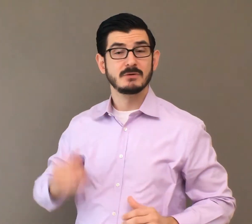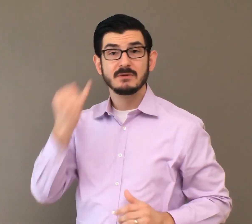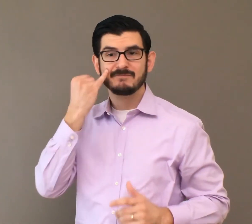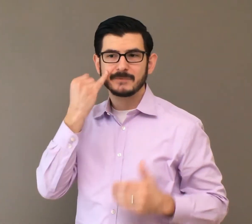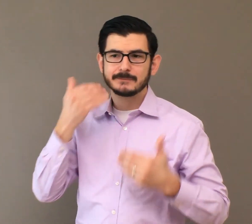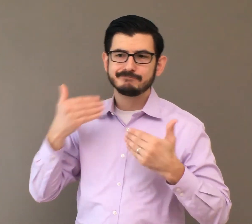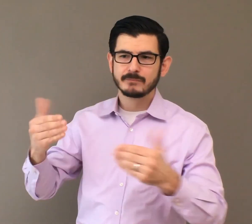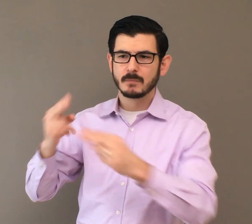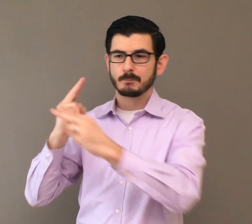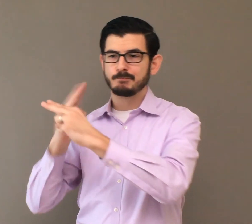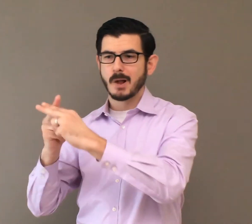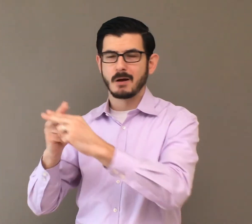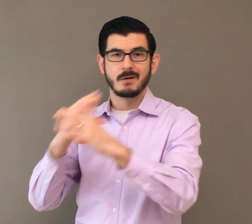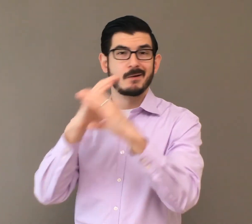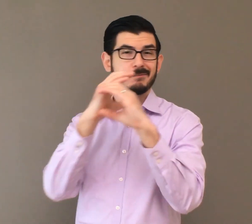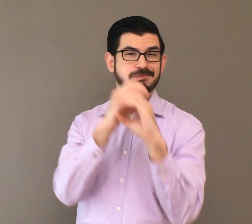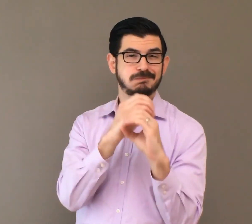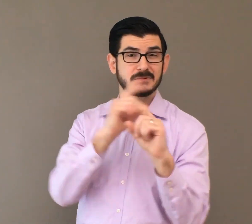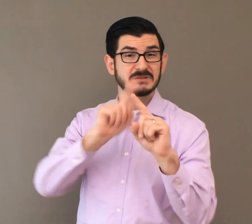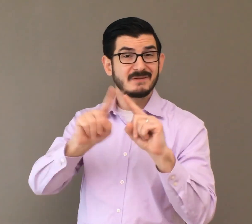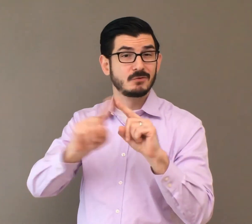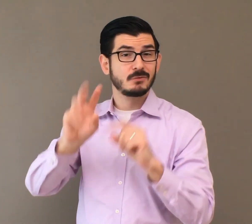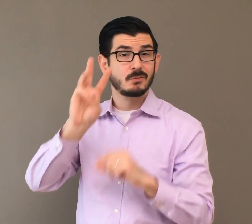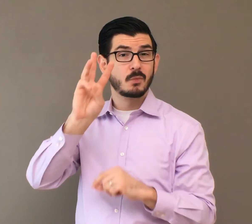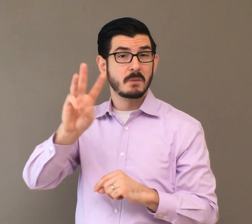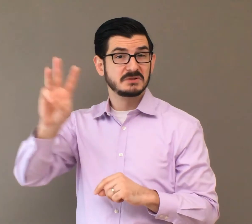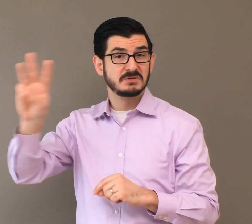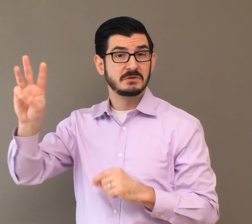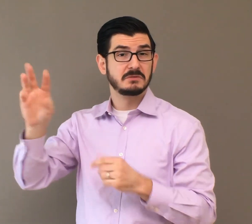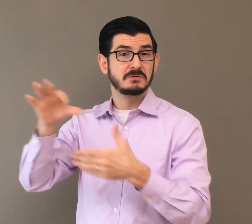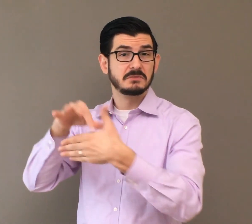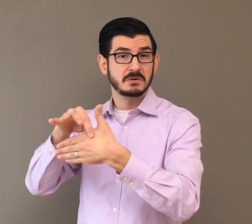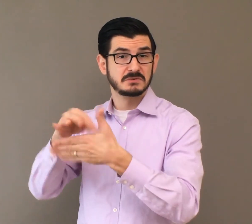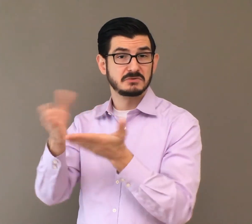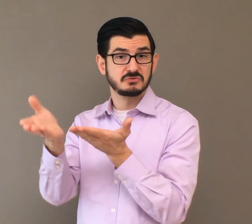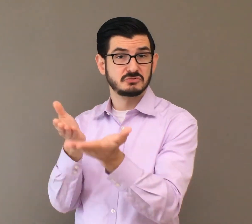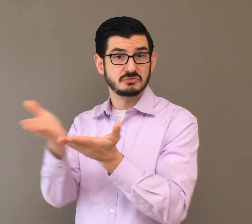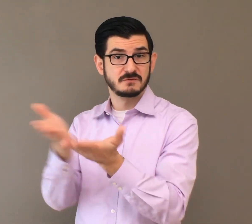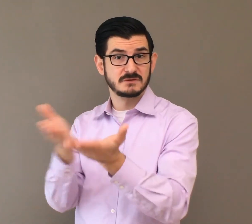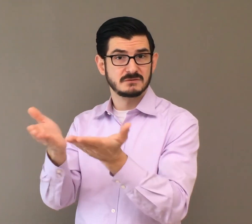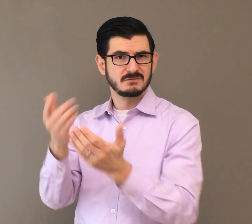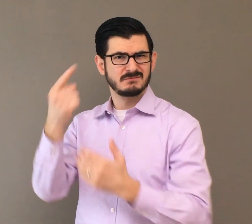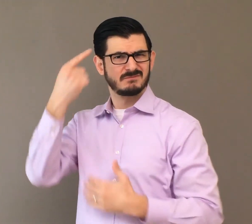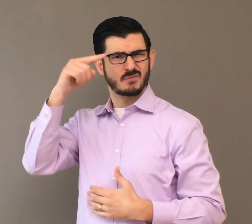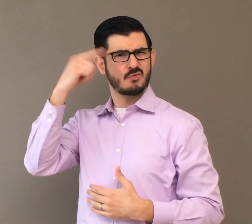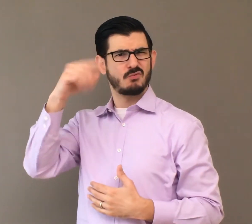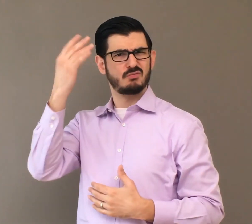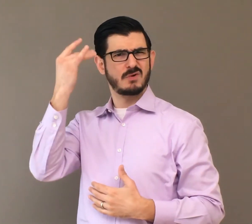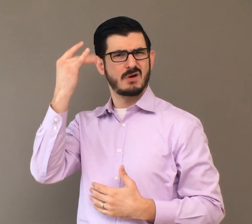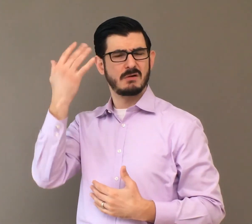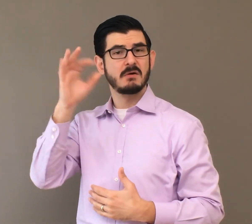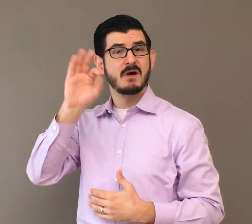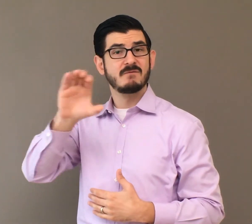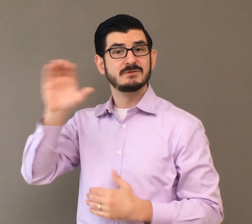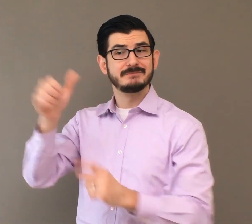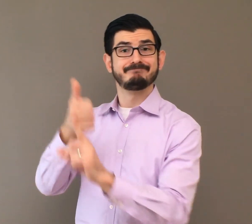to consumers if they are engaging in blocking or throttling of websites, content and services.